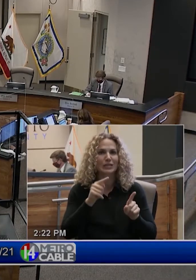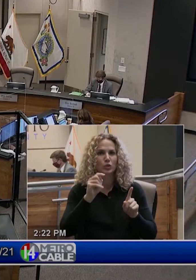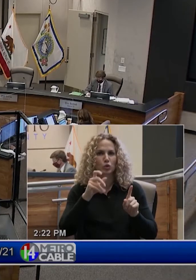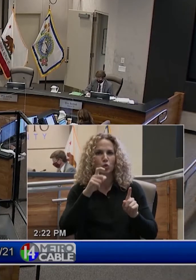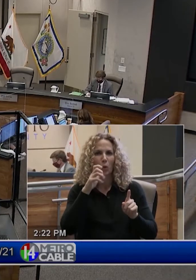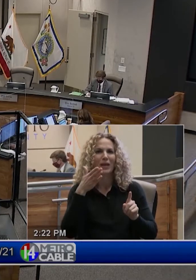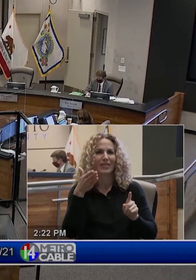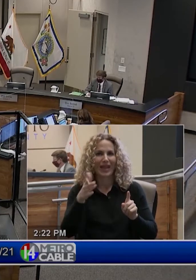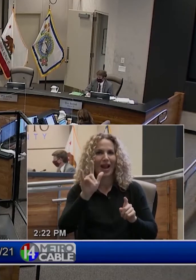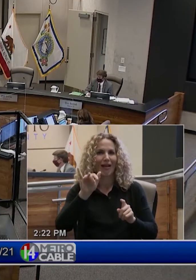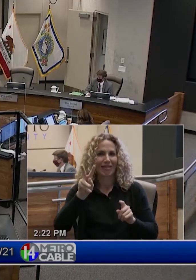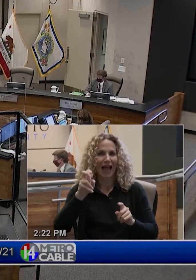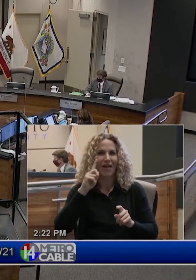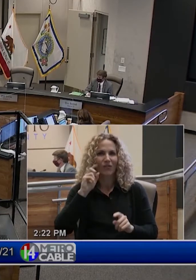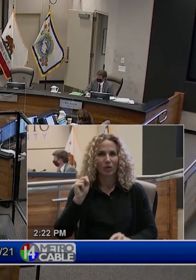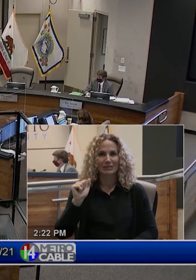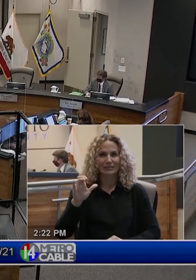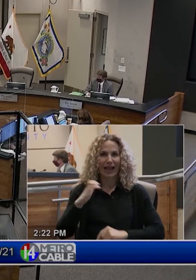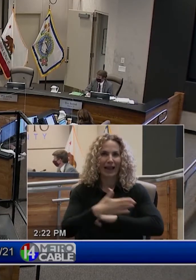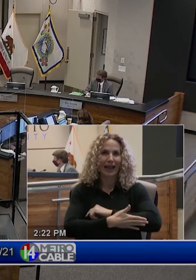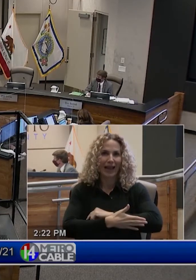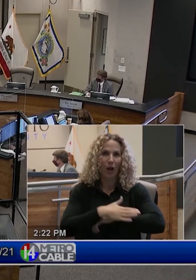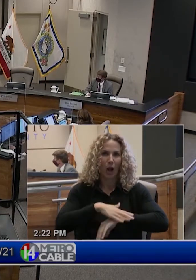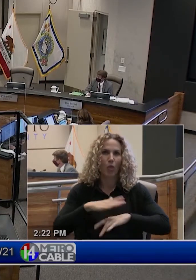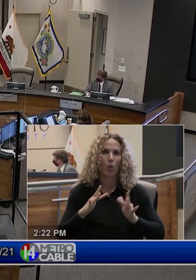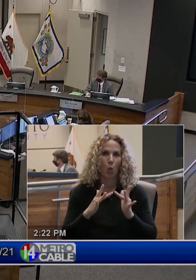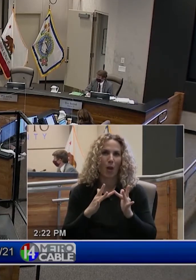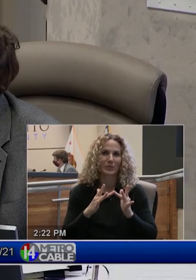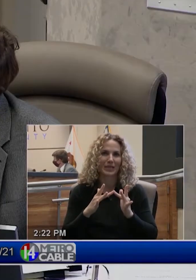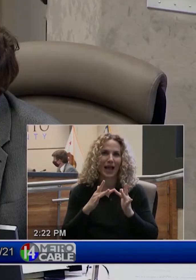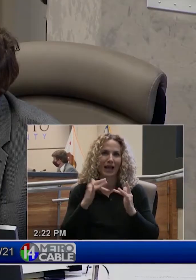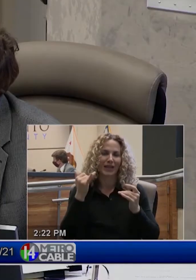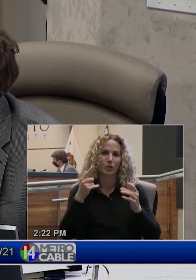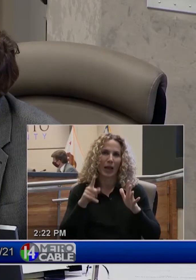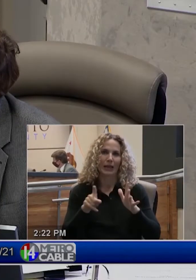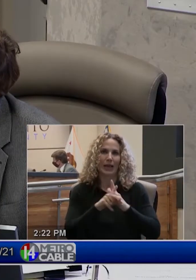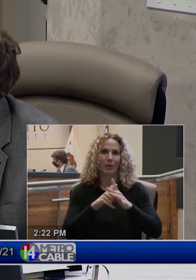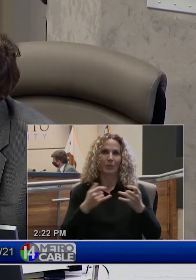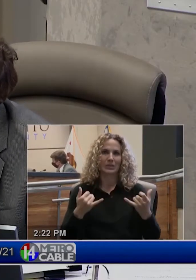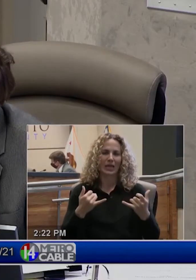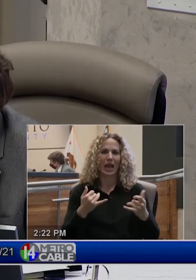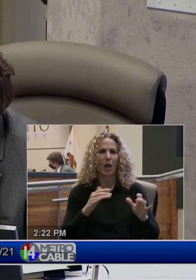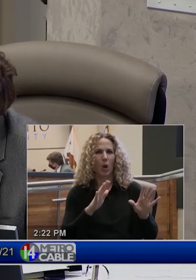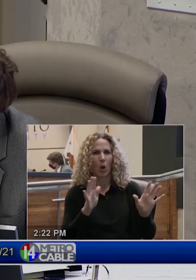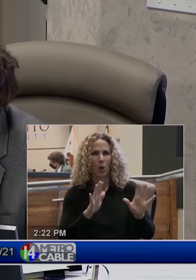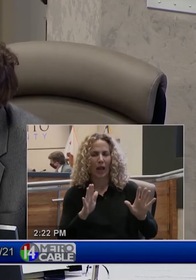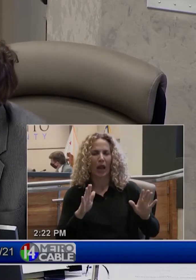STILL WILL BE APPEARING LIVE FOR SACRAMENTO COUNTY.